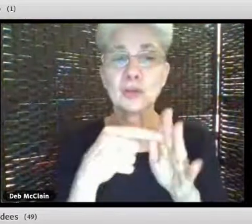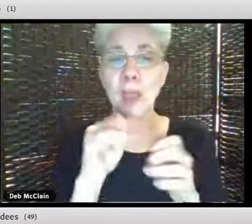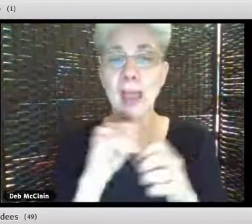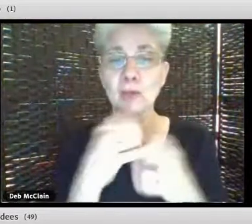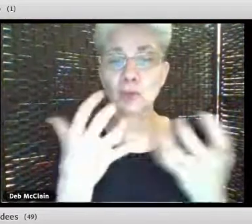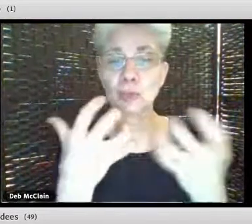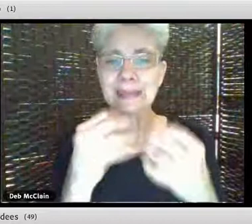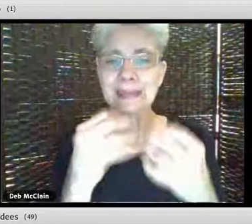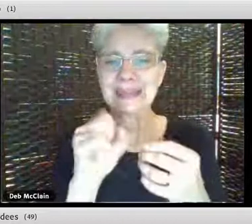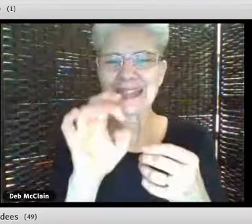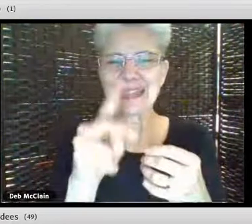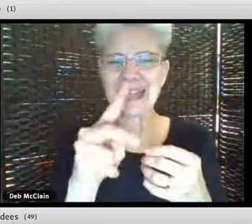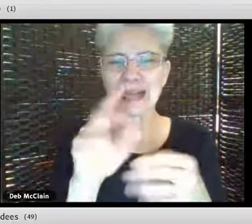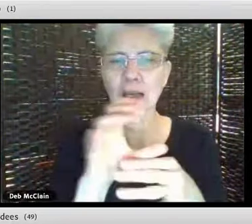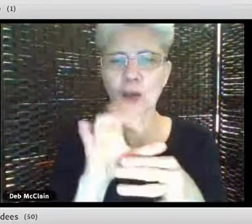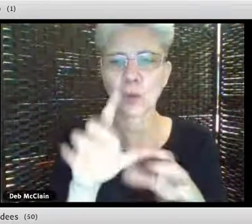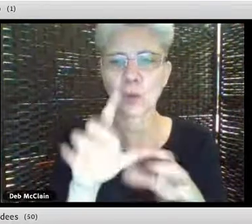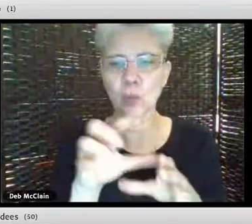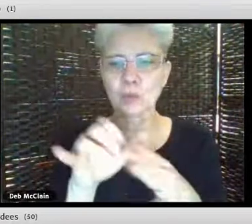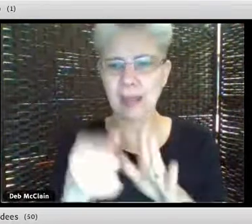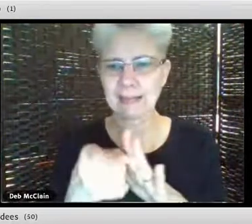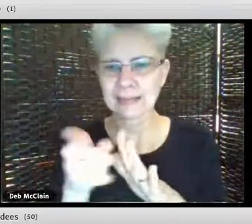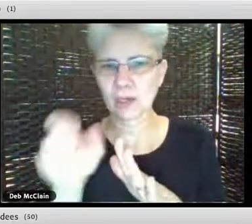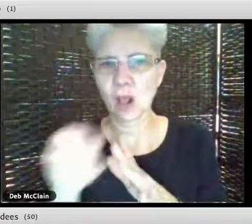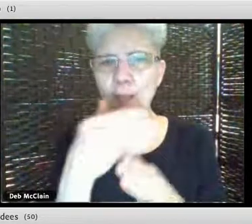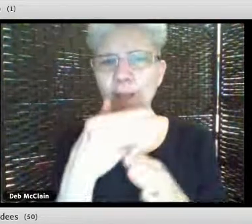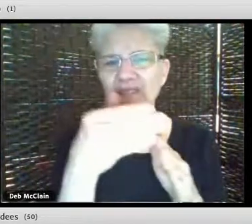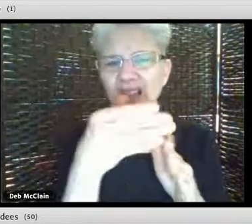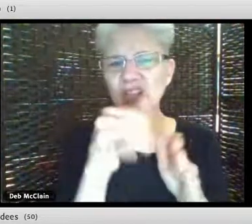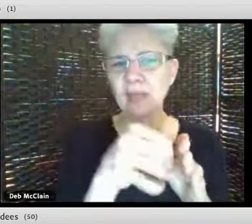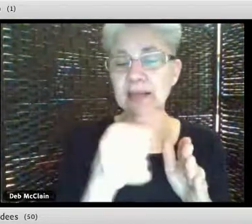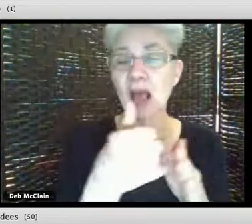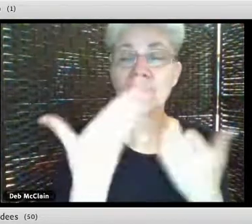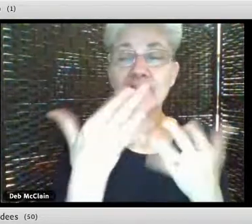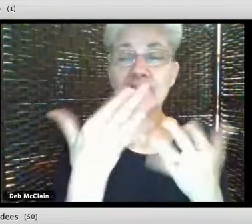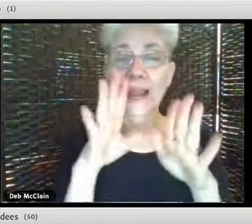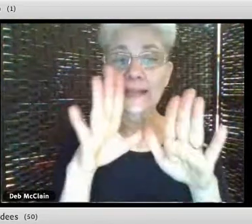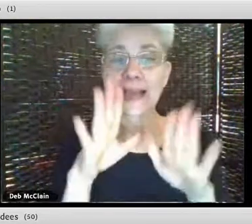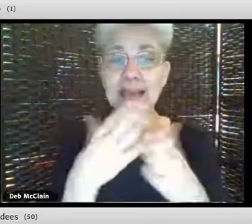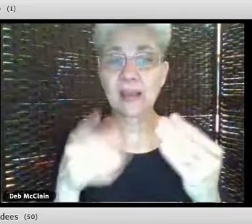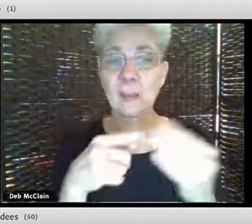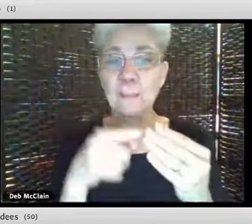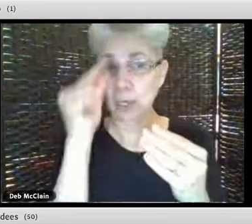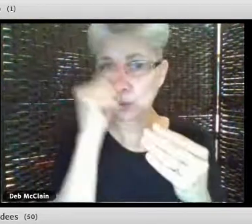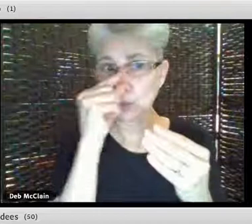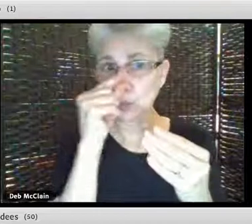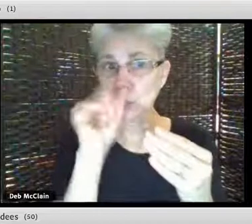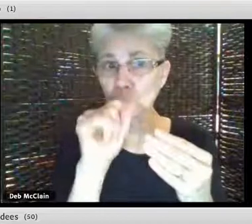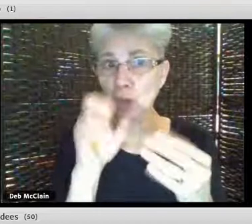so give me just a second on that. Let me kind of finish up with this. The other fantastic thing about Google Drive